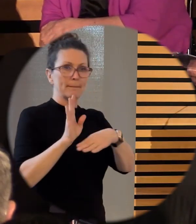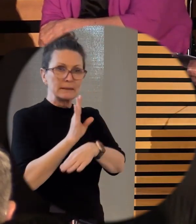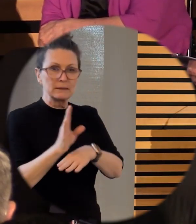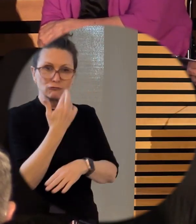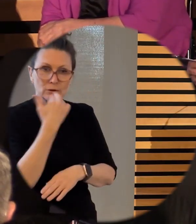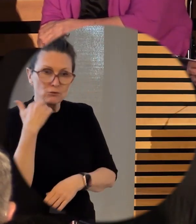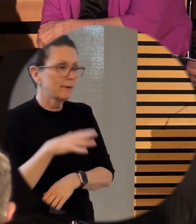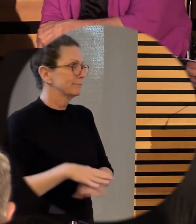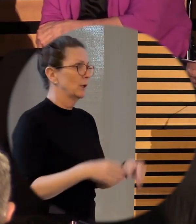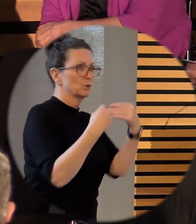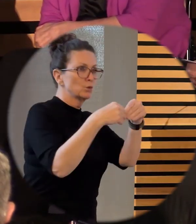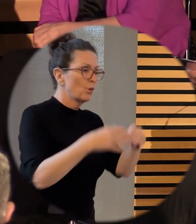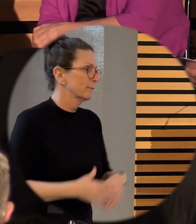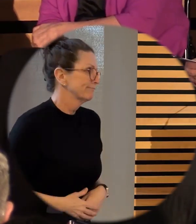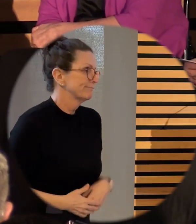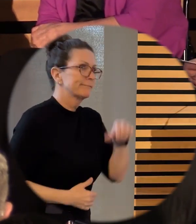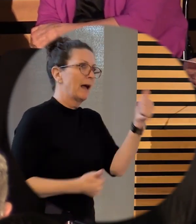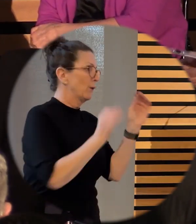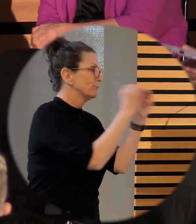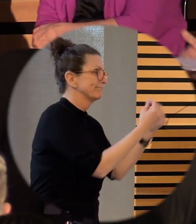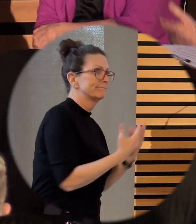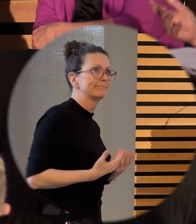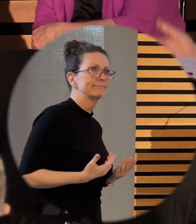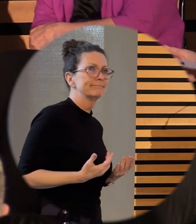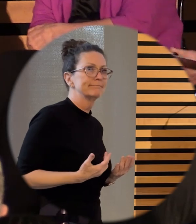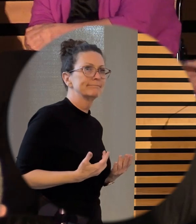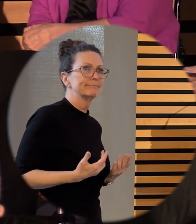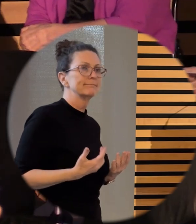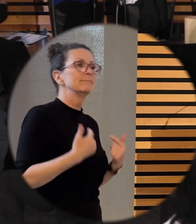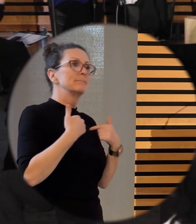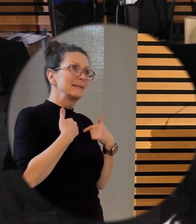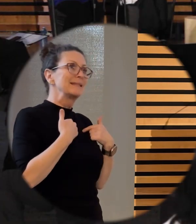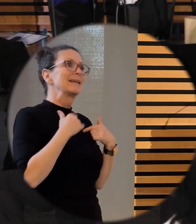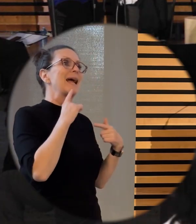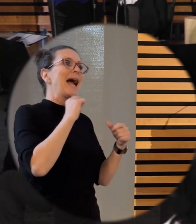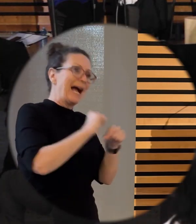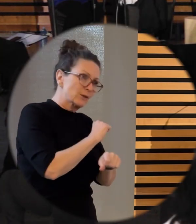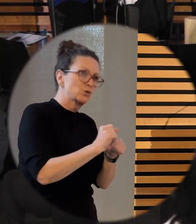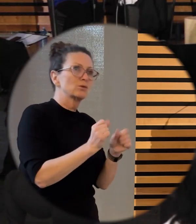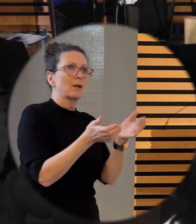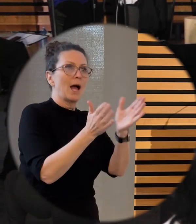whether it's with a restaurant or a store or another organization, I'm gonna actually go and